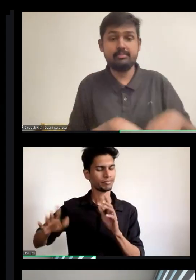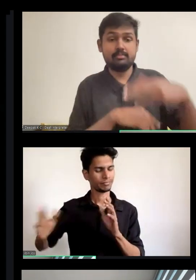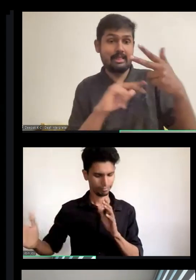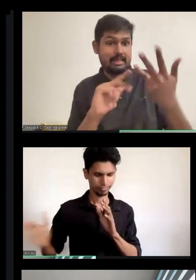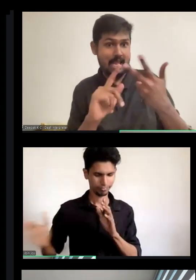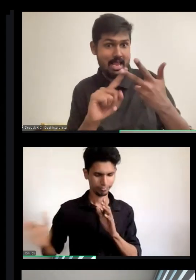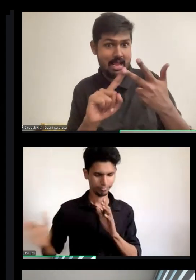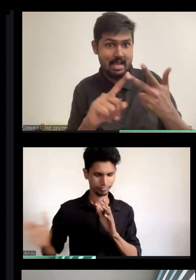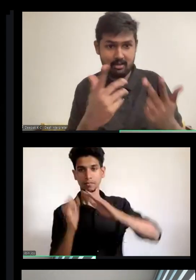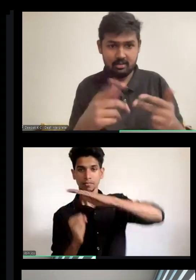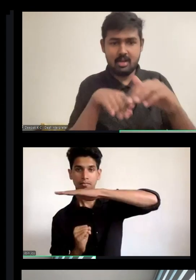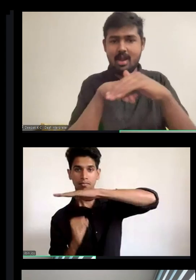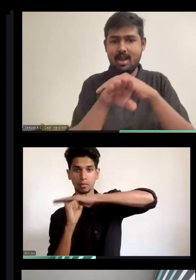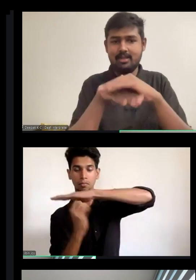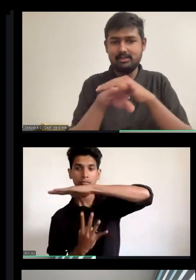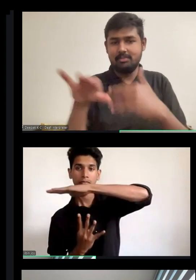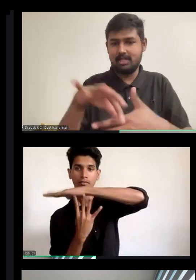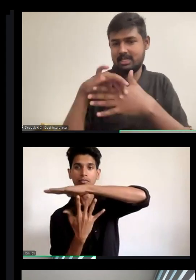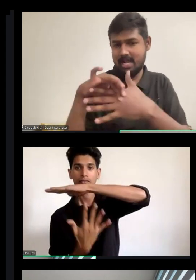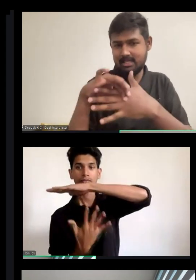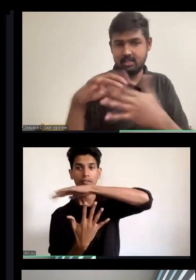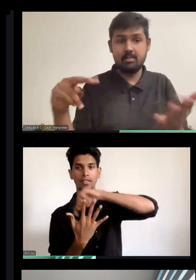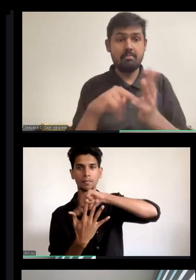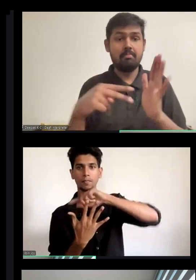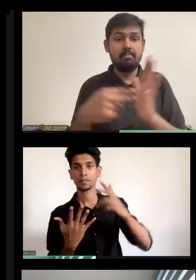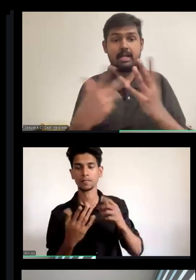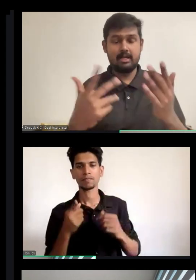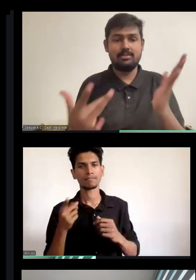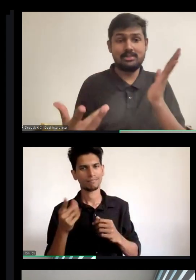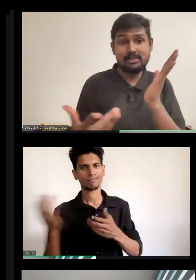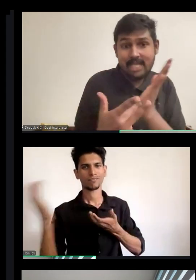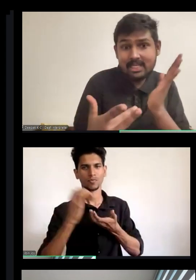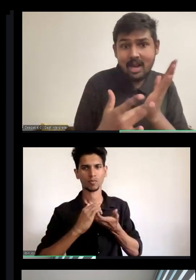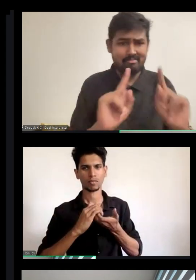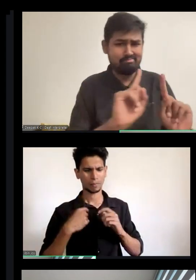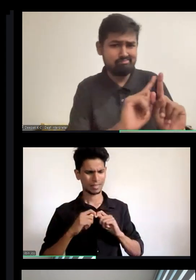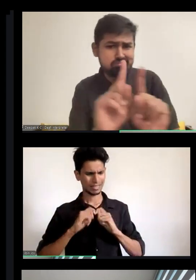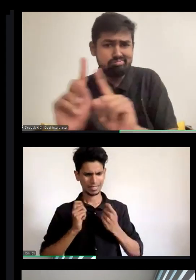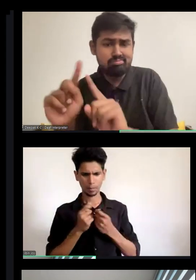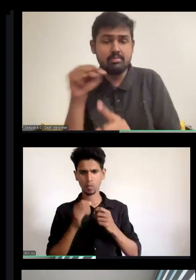This is about accountability for accessibility across the teams in the organization and also